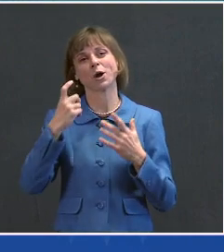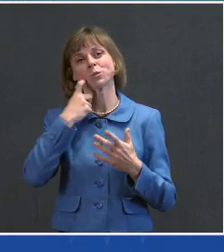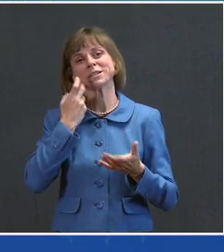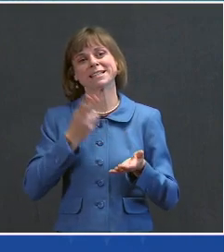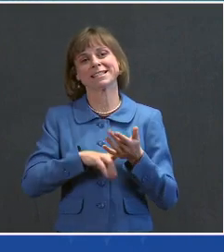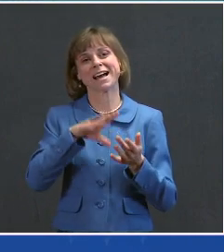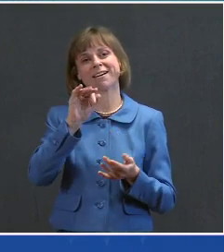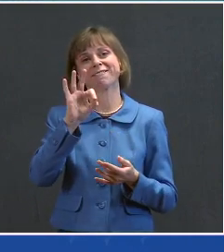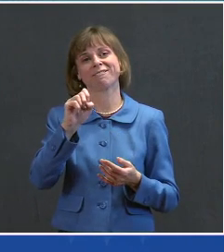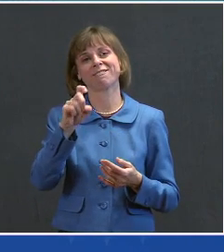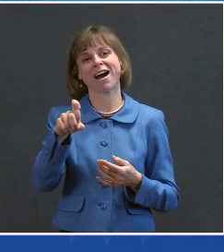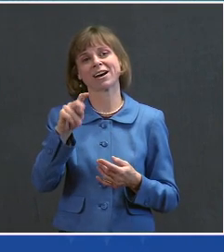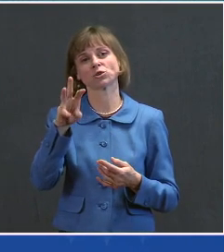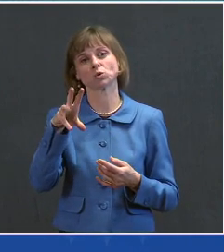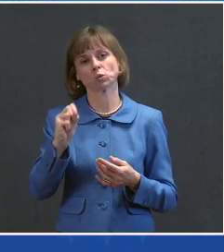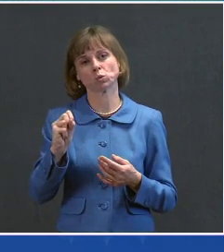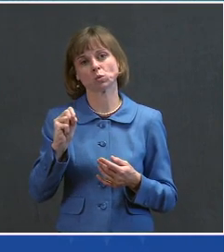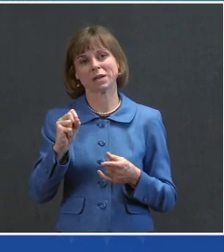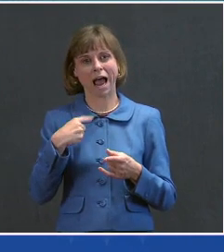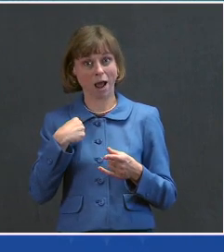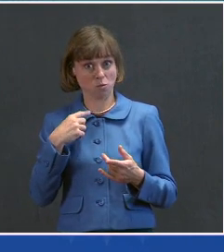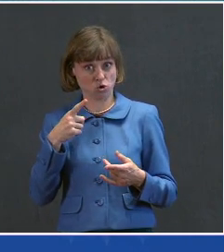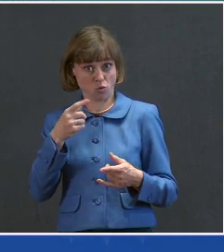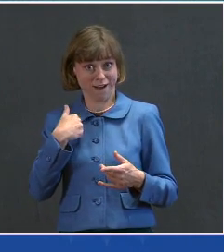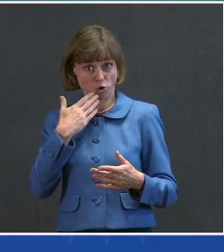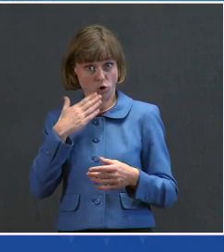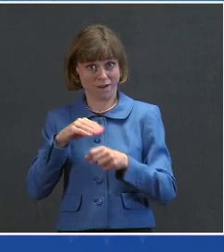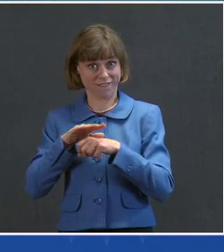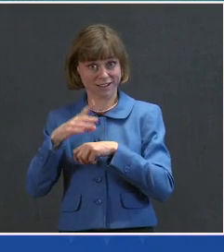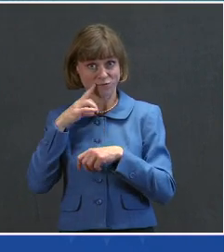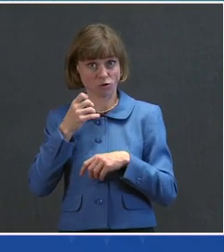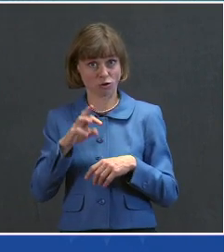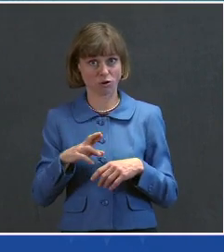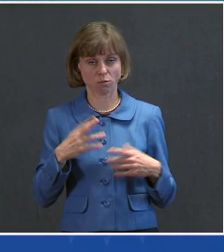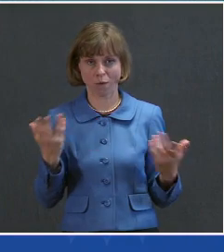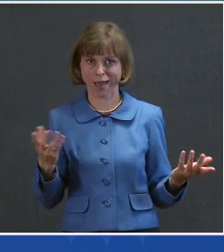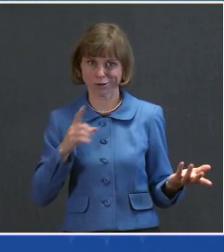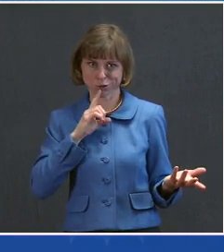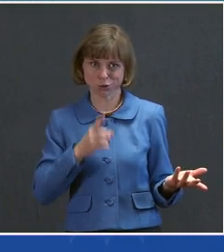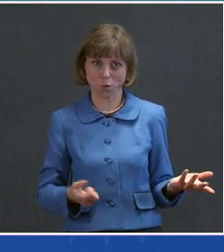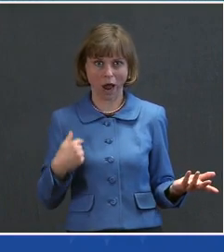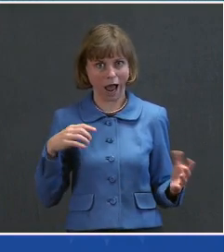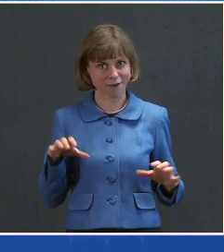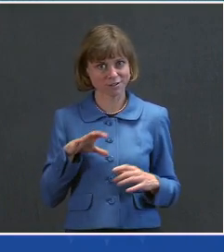and if she does have a show, if you'd be willing to go on it. Ms. Psaki: Sure. I've done Fox News Sunday twice now.